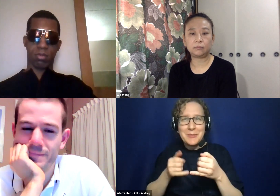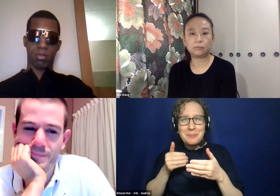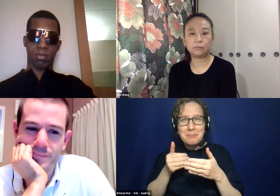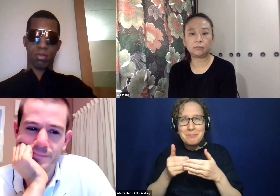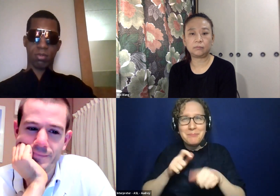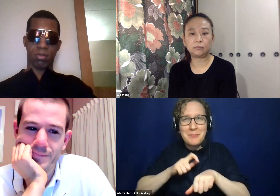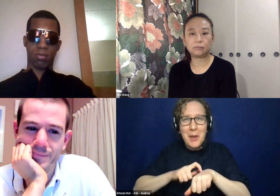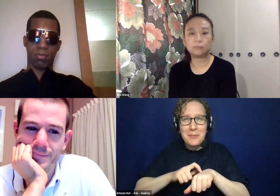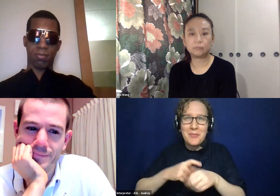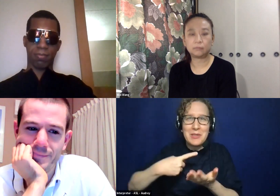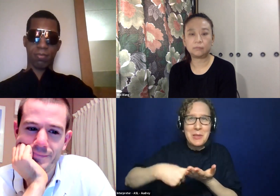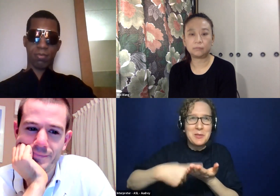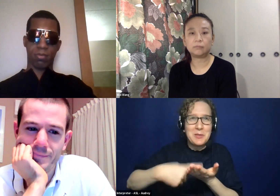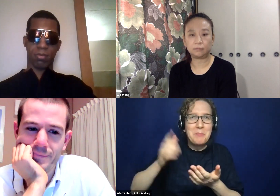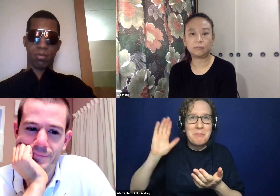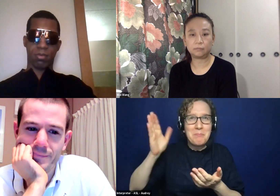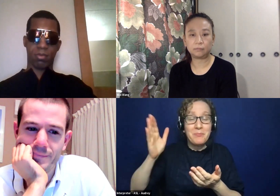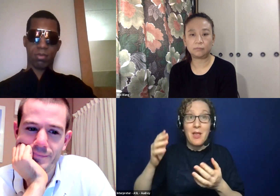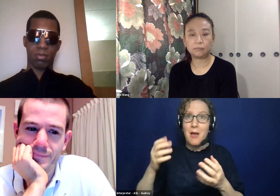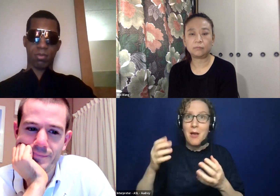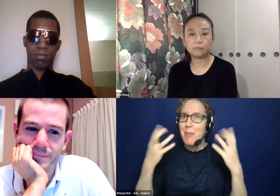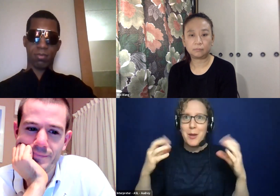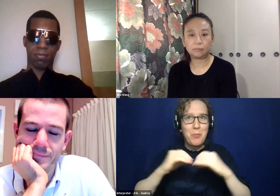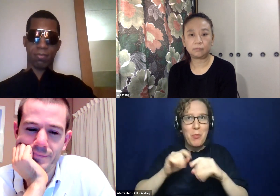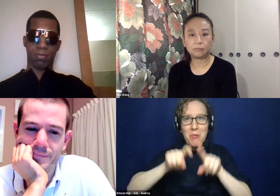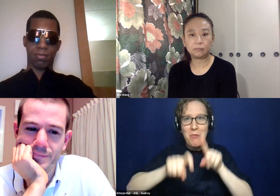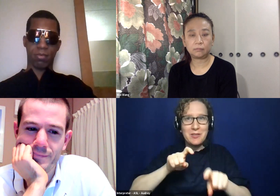this discussion and I've got a lot more questions here to ask the panelists but I just want to